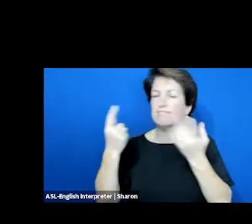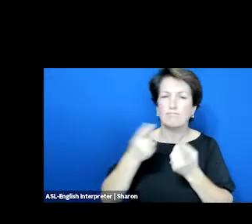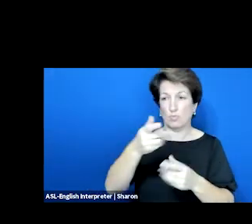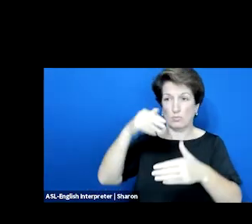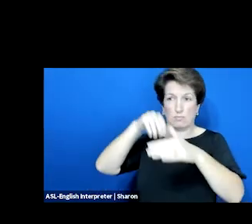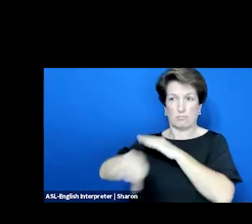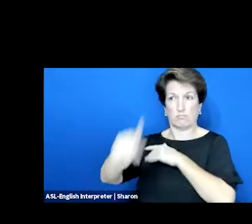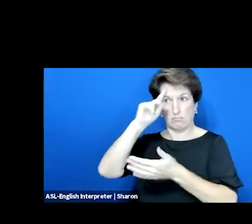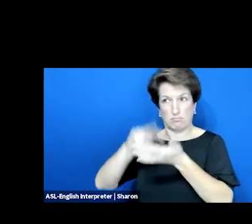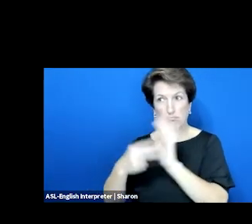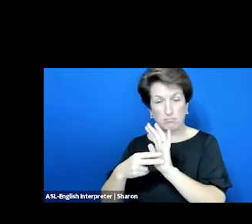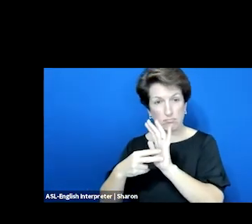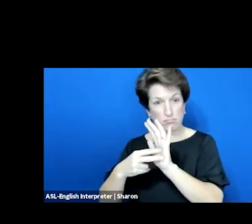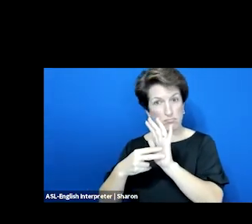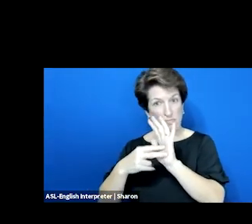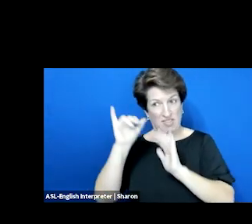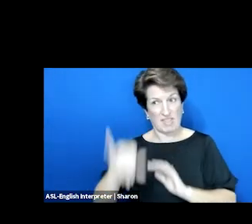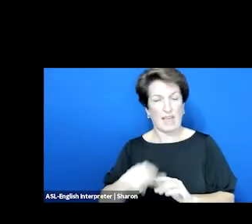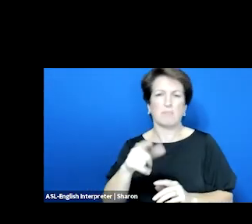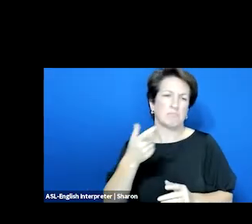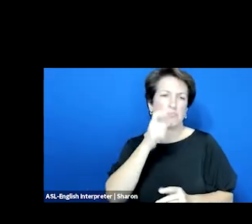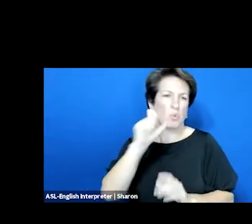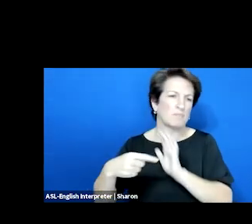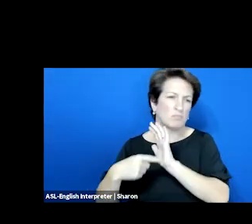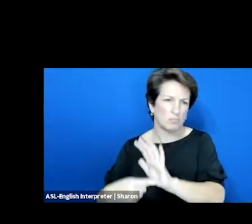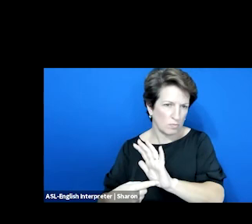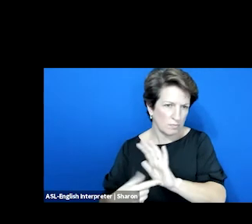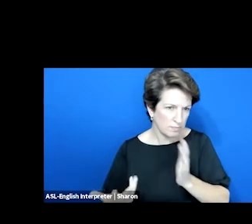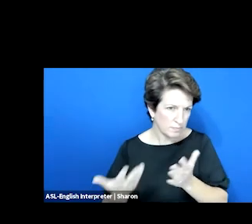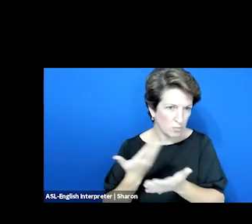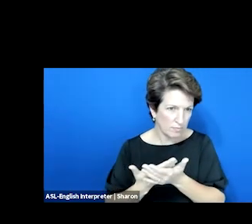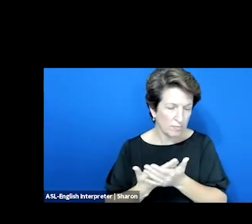Next slide. Some exemptions.